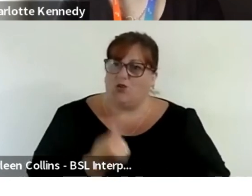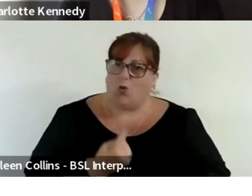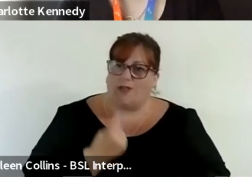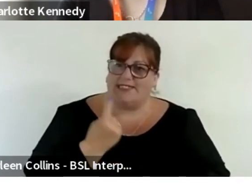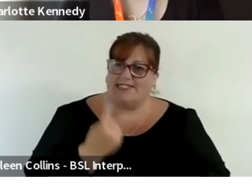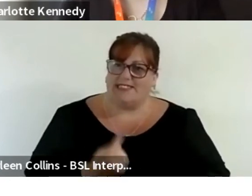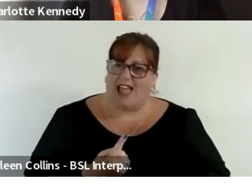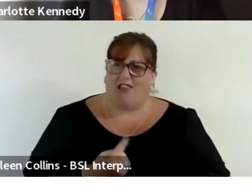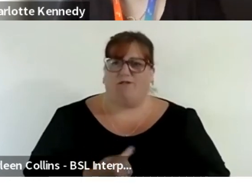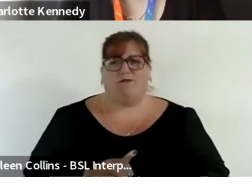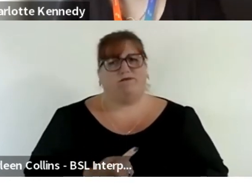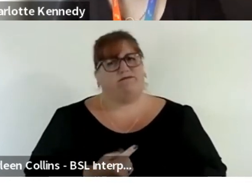thing to think about.